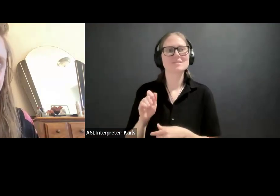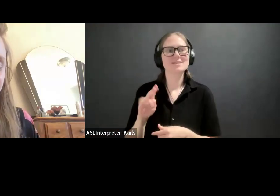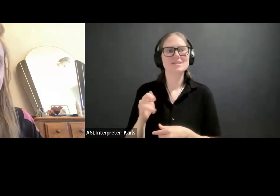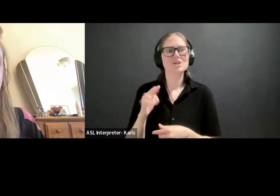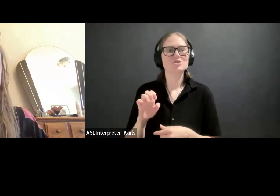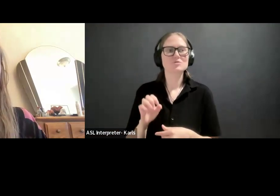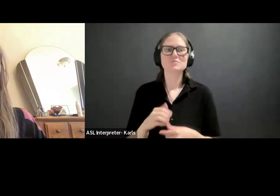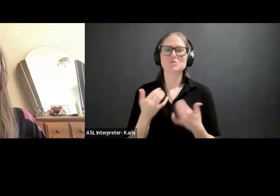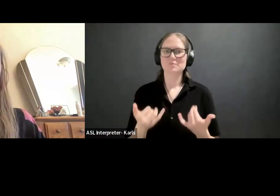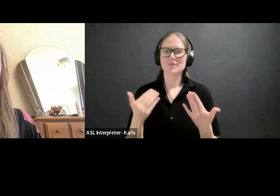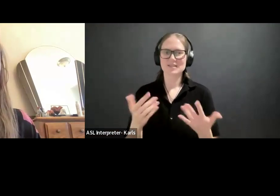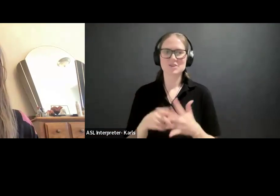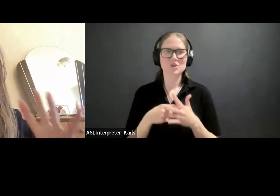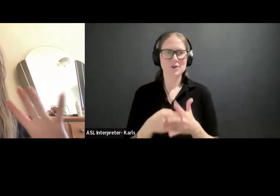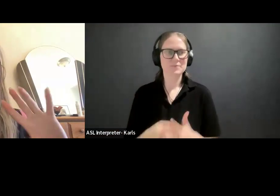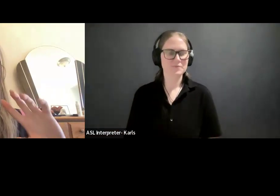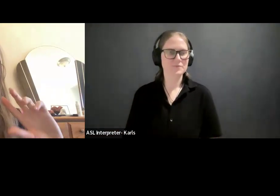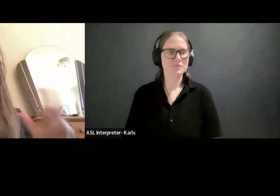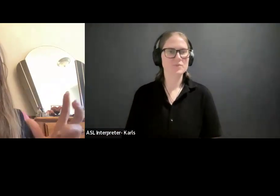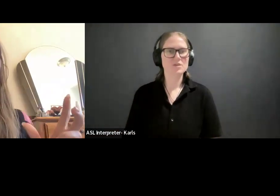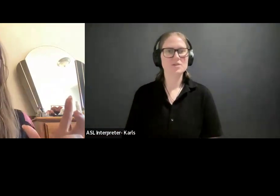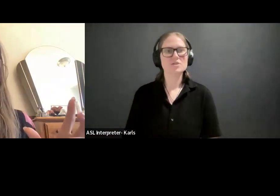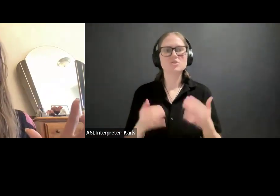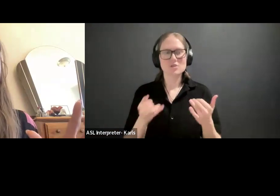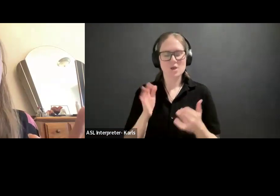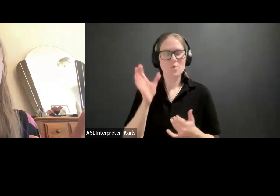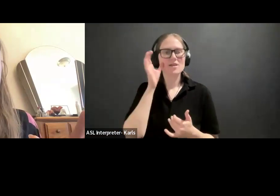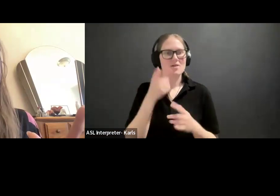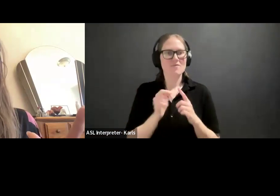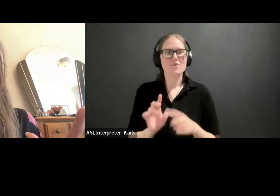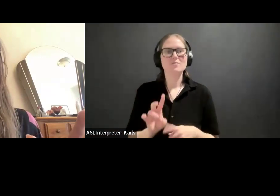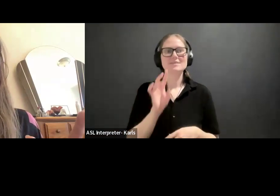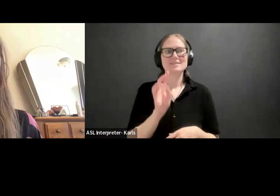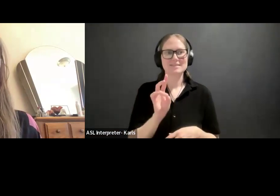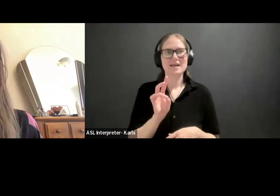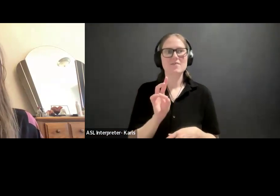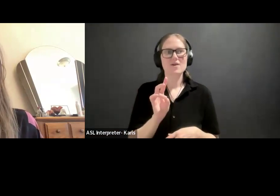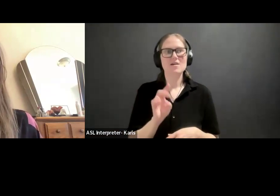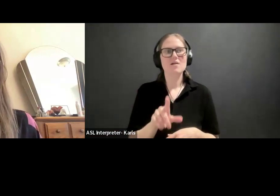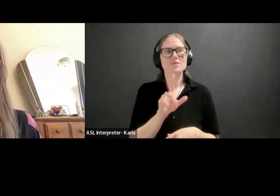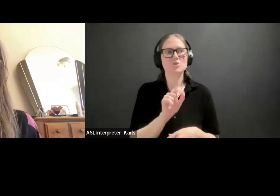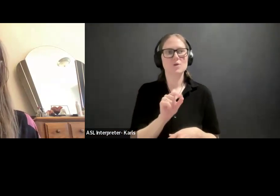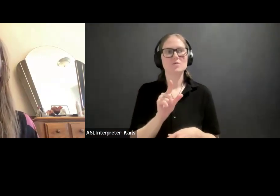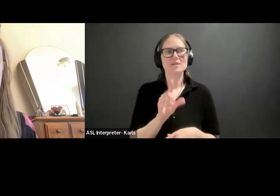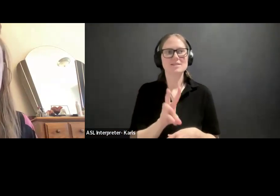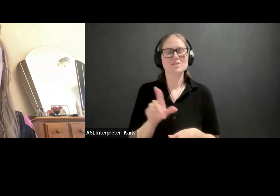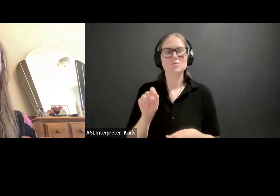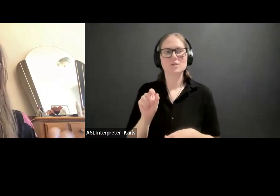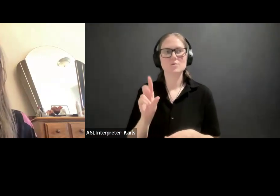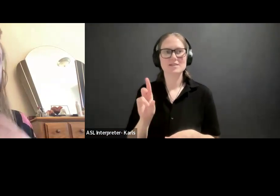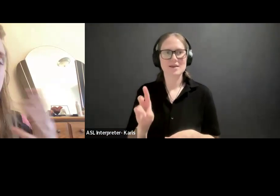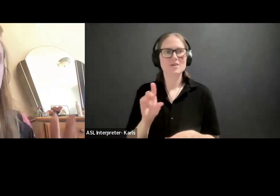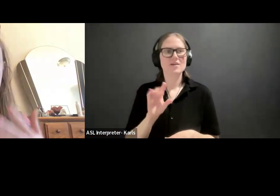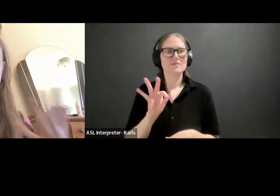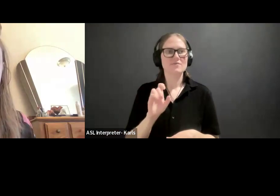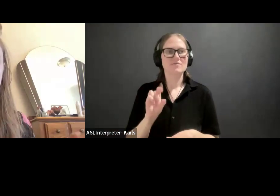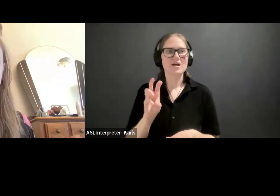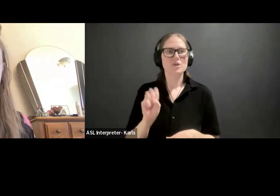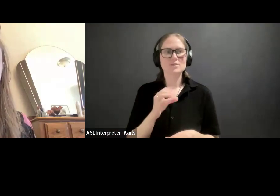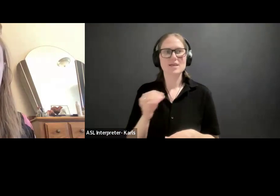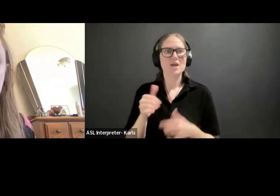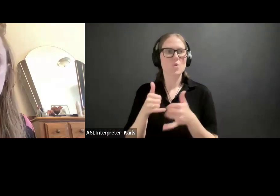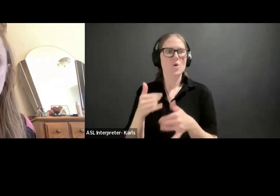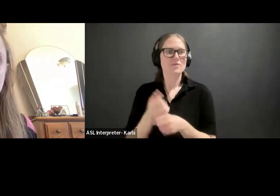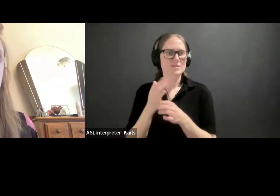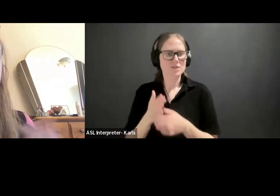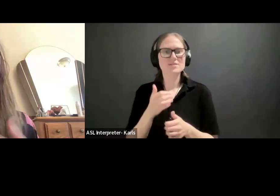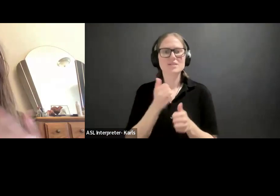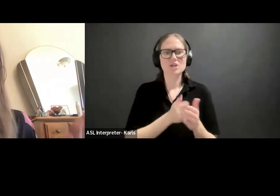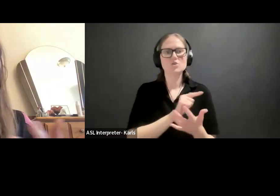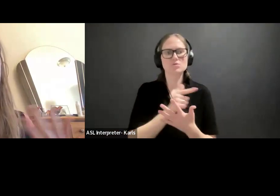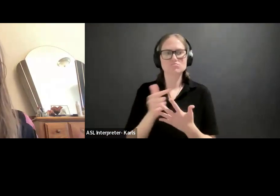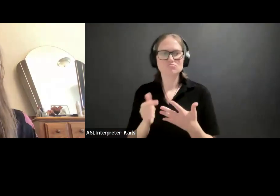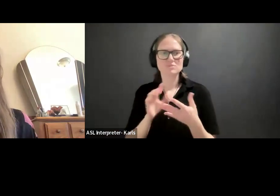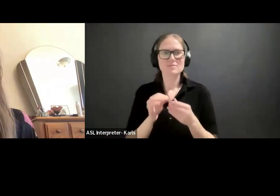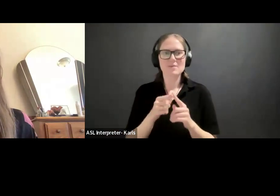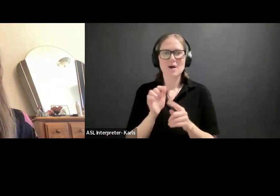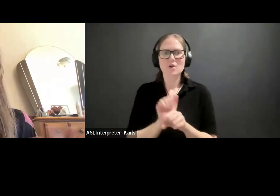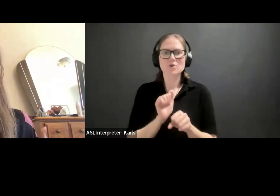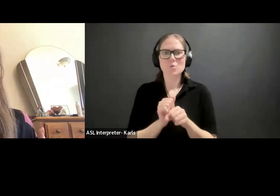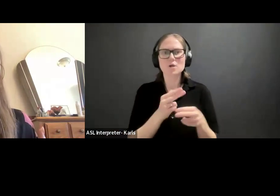Um, so you'll hear today from 7 of our 2026-2027 Fellows and award recipients. They'll each speak about their work for a few minutes, and then we'll have time for one or two questions per person.